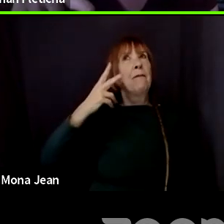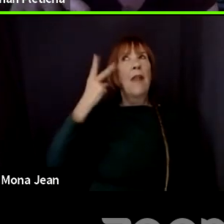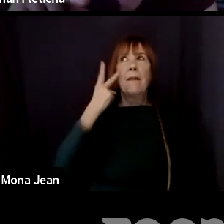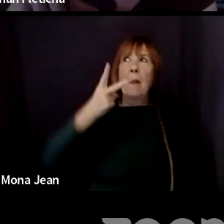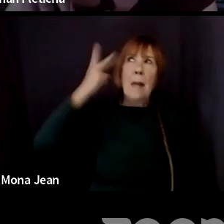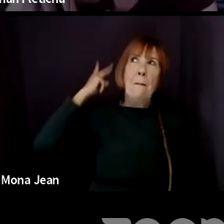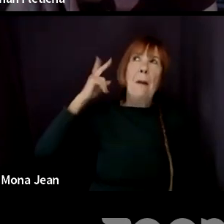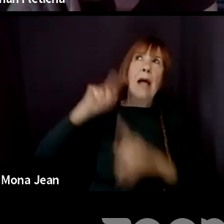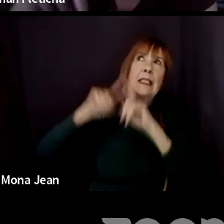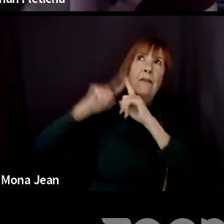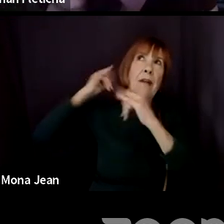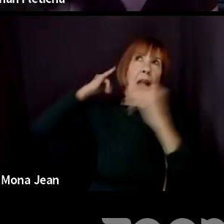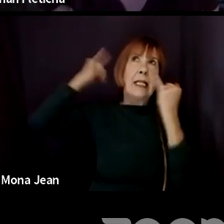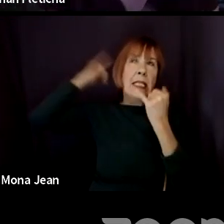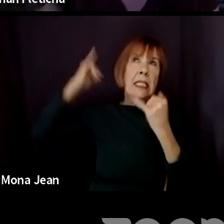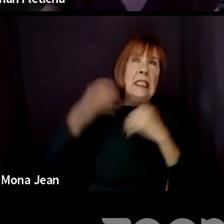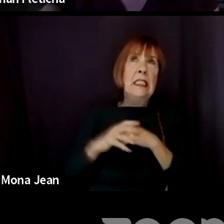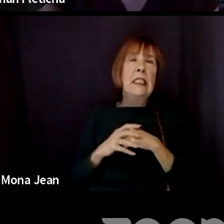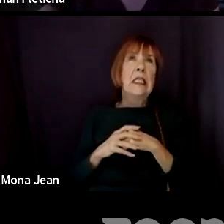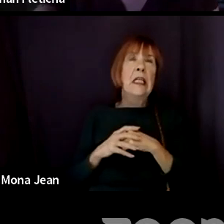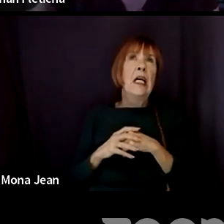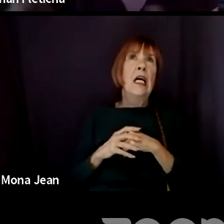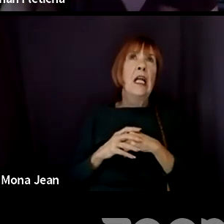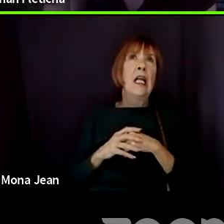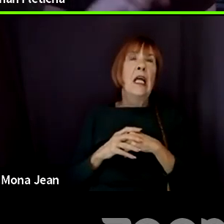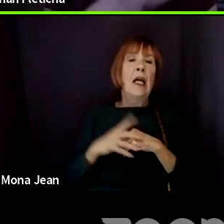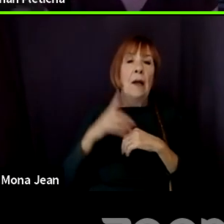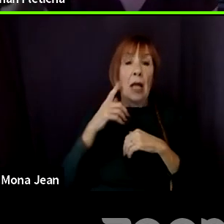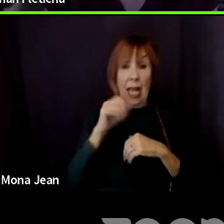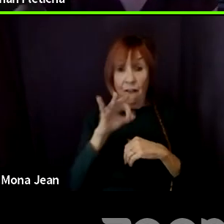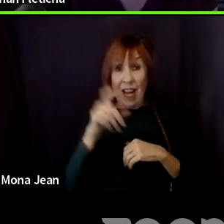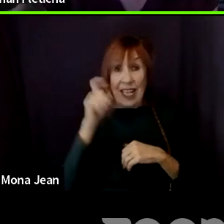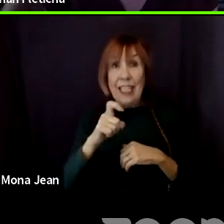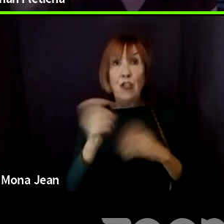and generally, I found if I need to restructure things